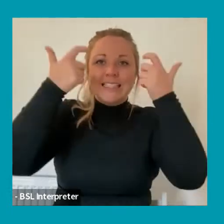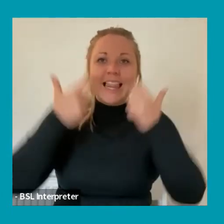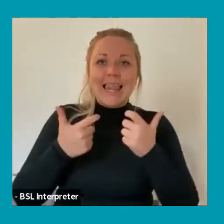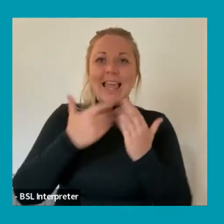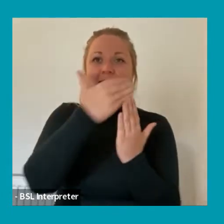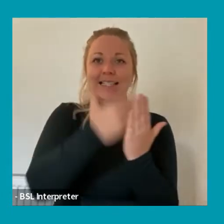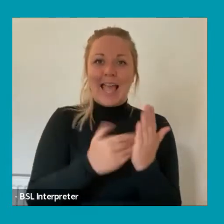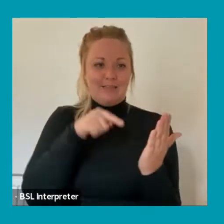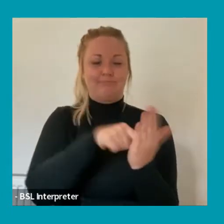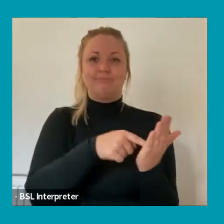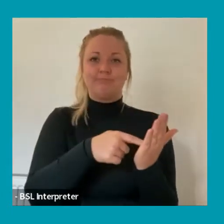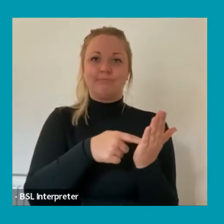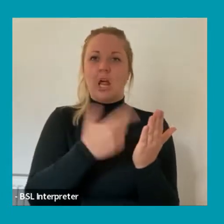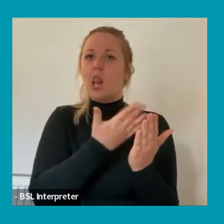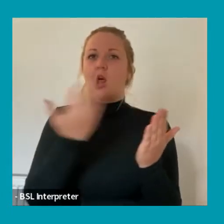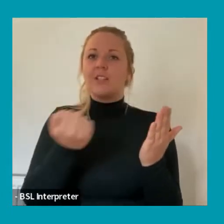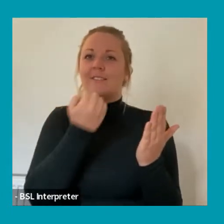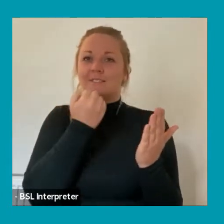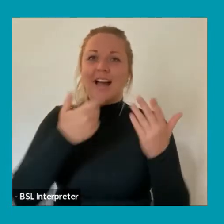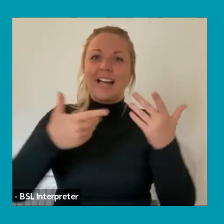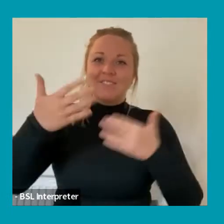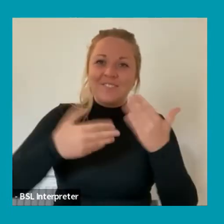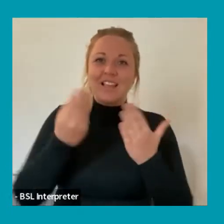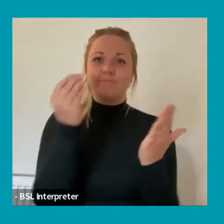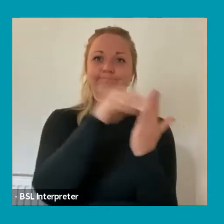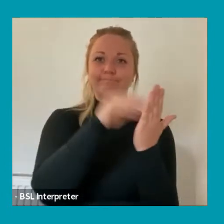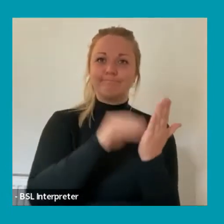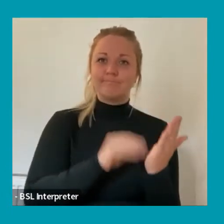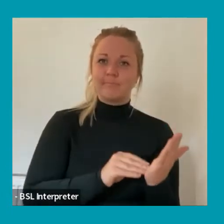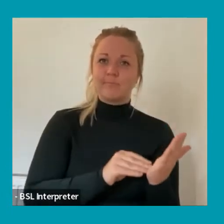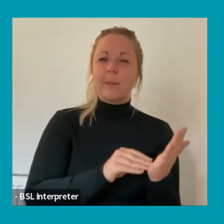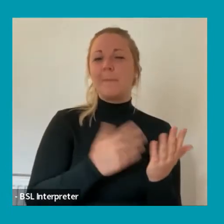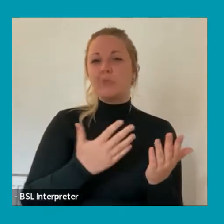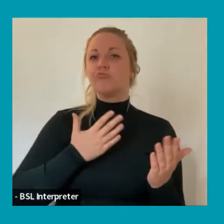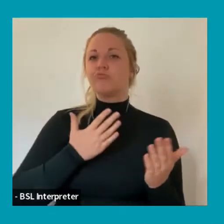People coming in, not in an angry way, but in an emotional way.